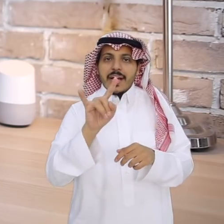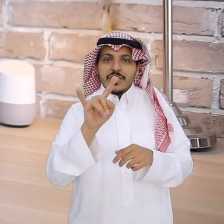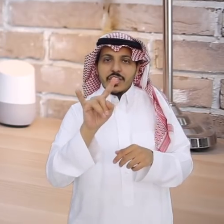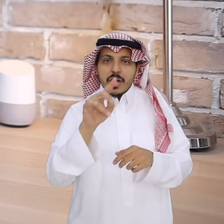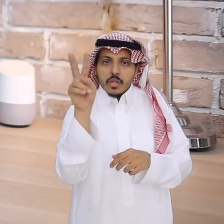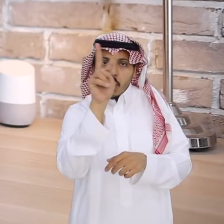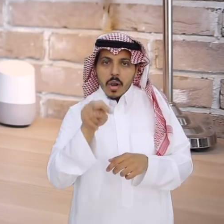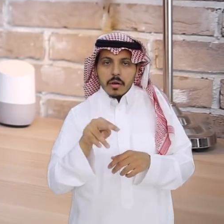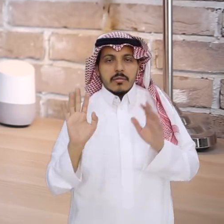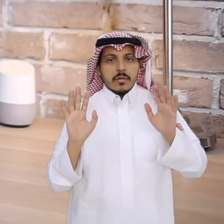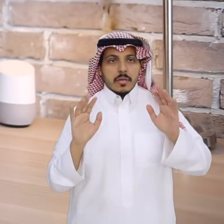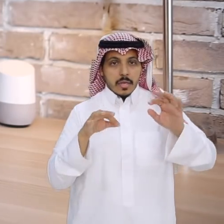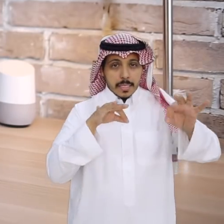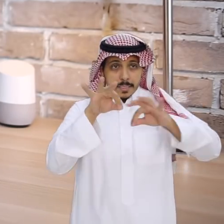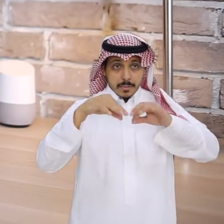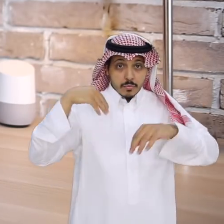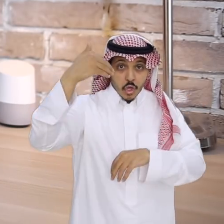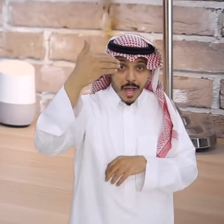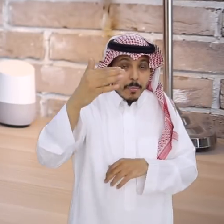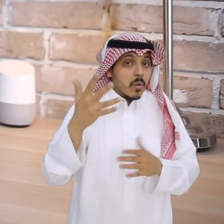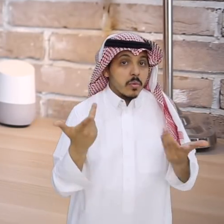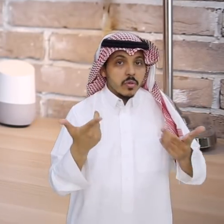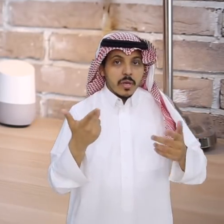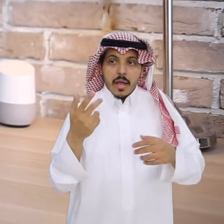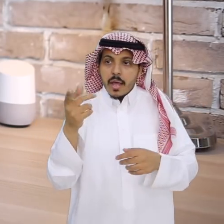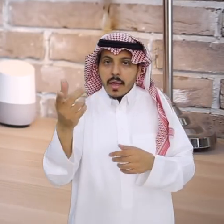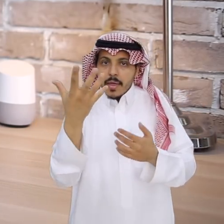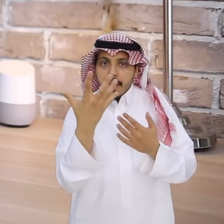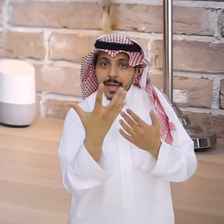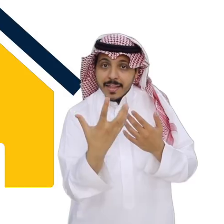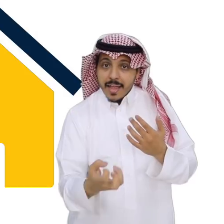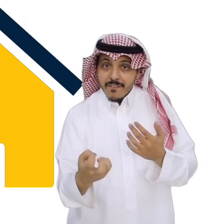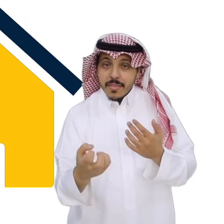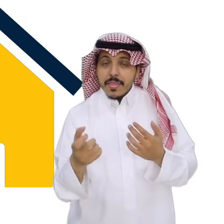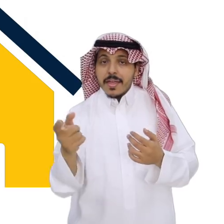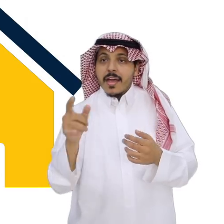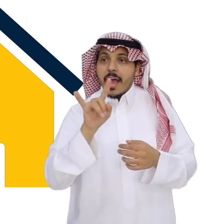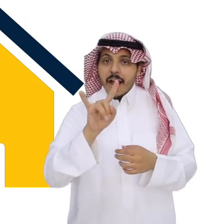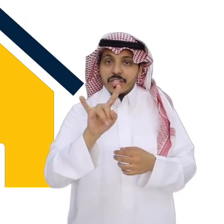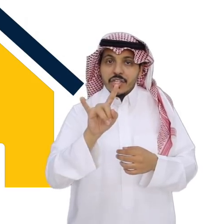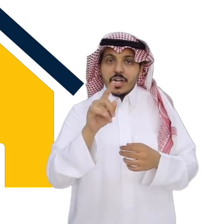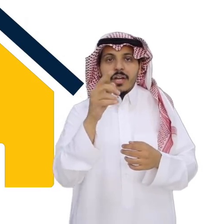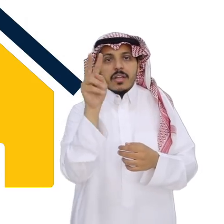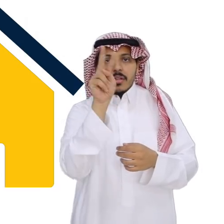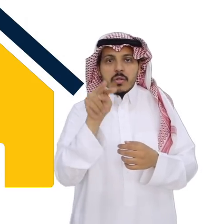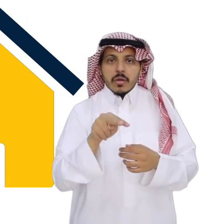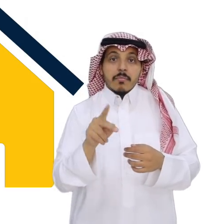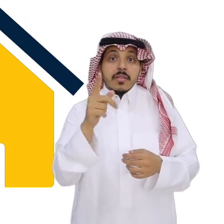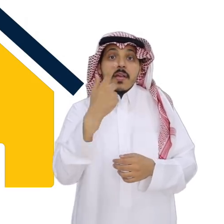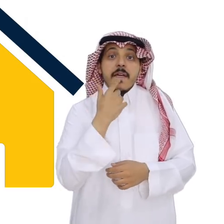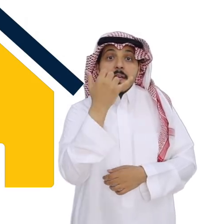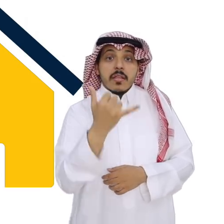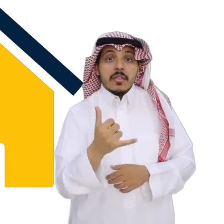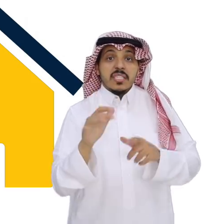But the new plan is the same but they will tell you that you will only watch Youtube in 720p